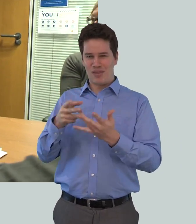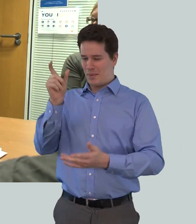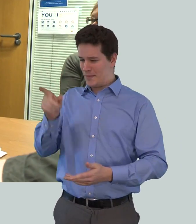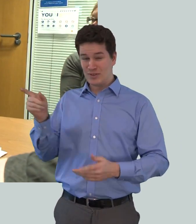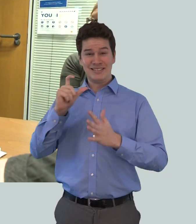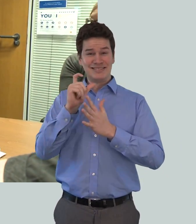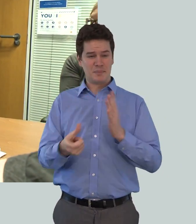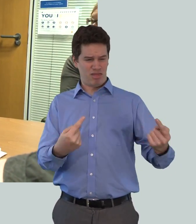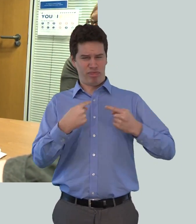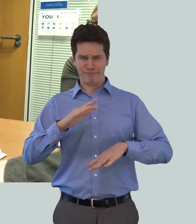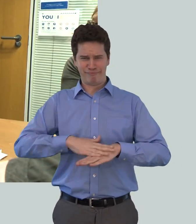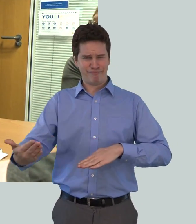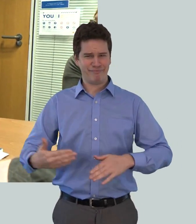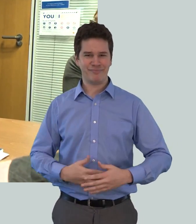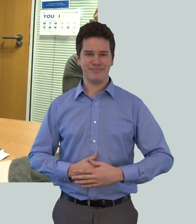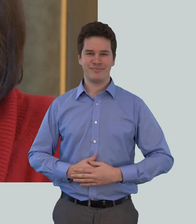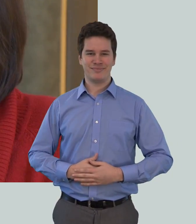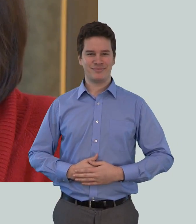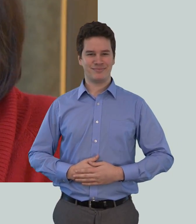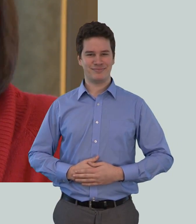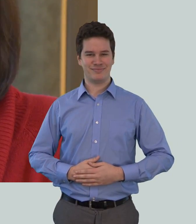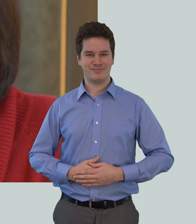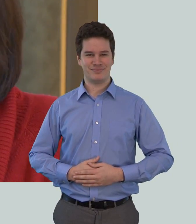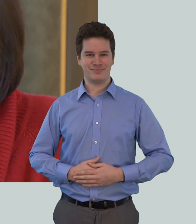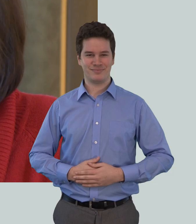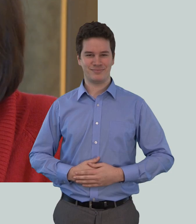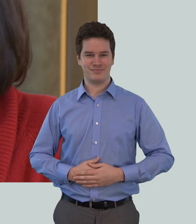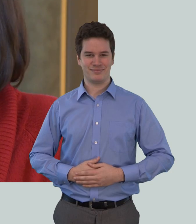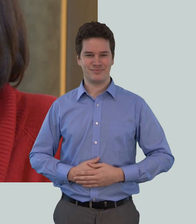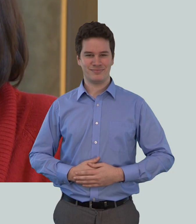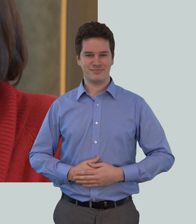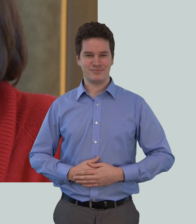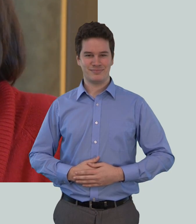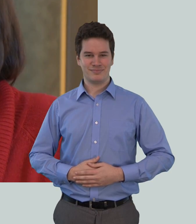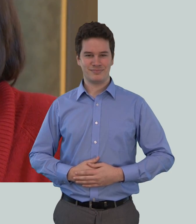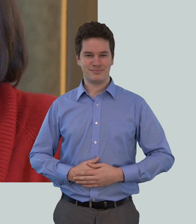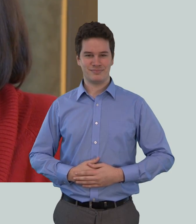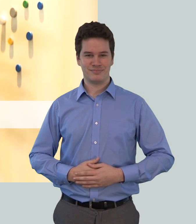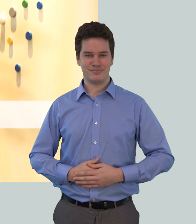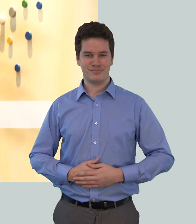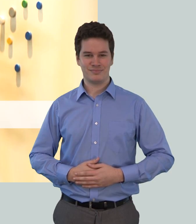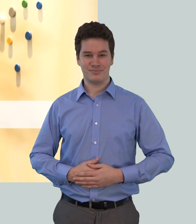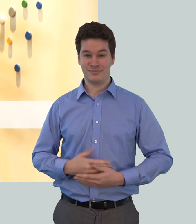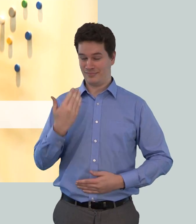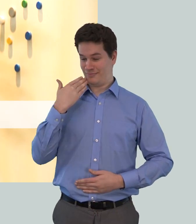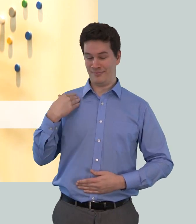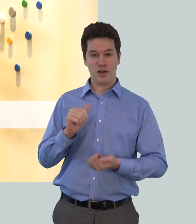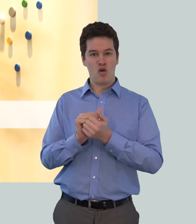Doesn’t let his disabilities get to him at all. It wasn’t until a colleague of mine